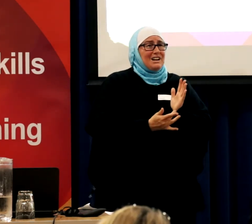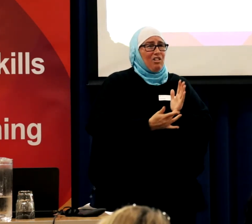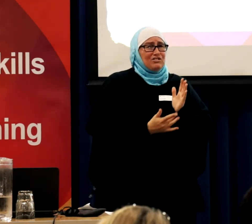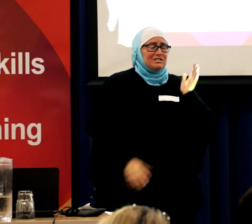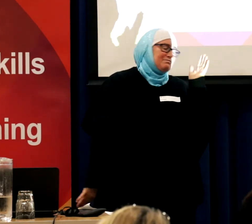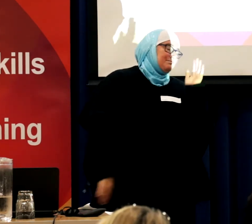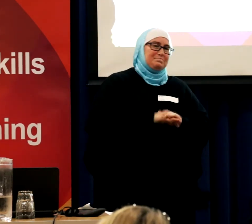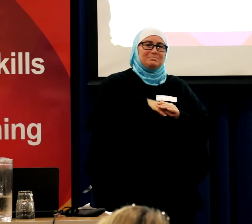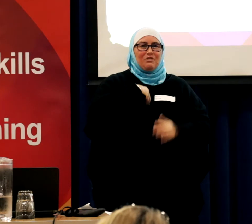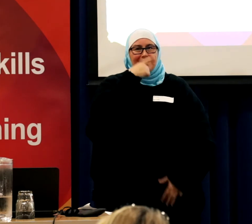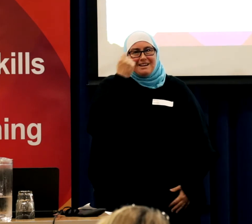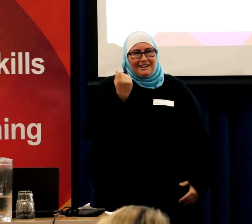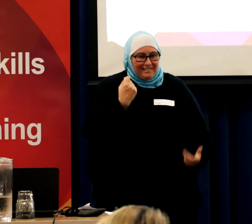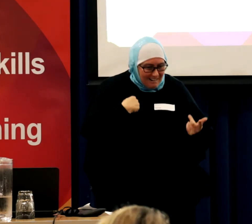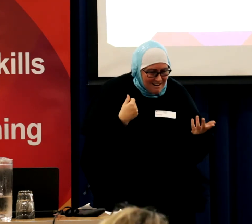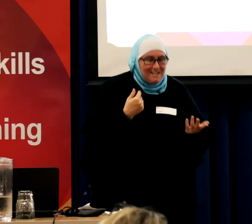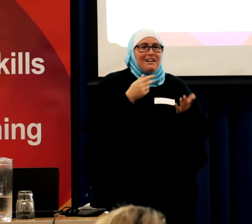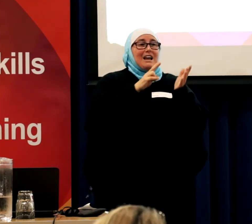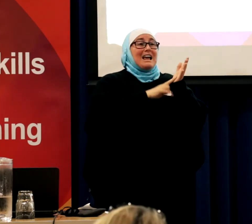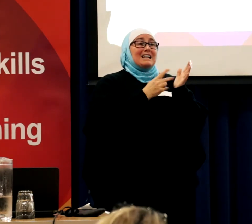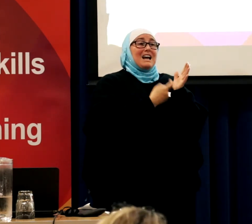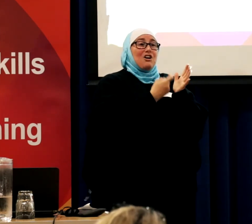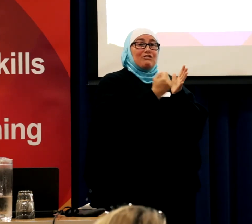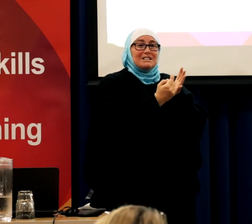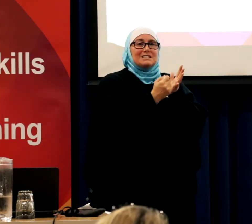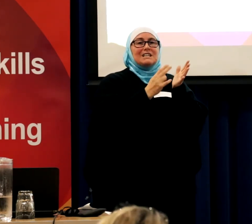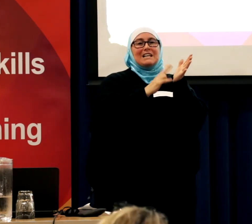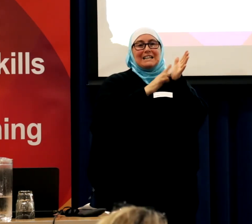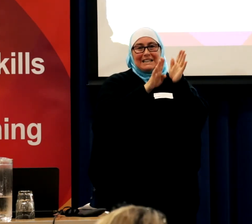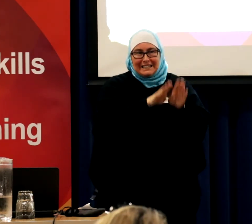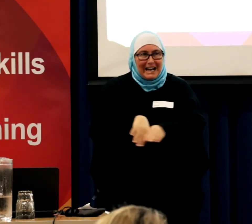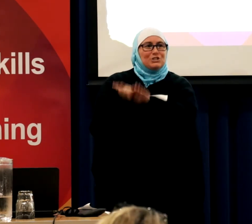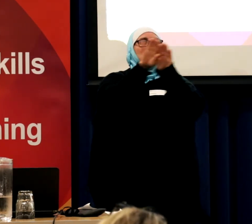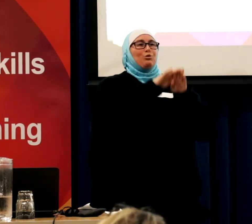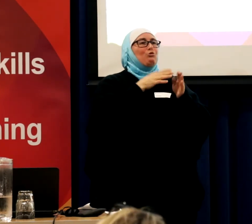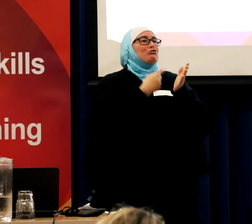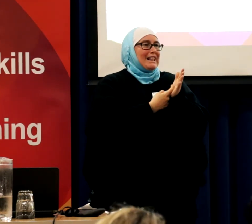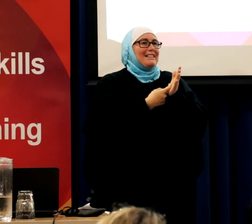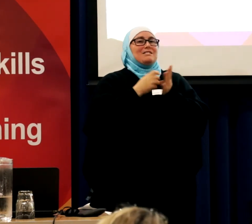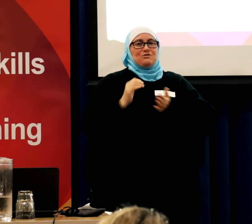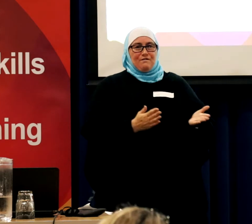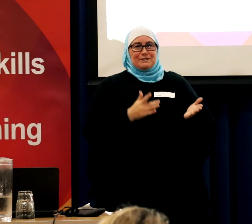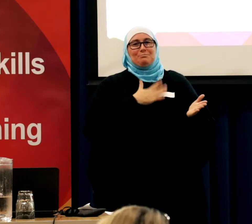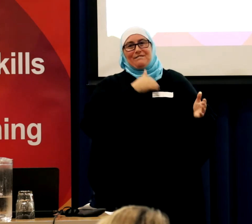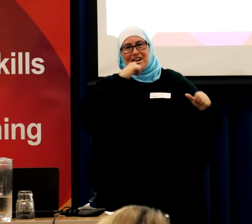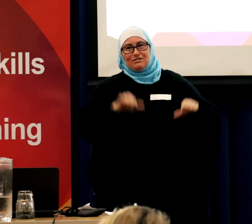whereas I can get access completely through technology. NRS is a National Relay Service.